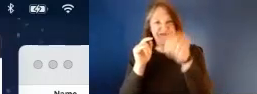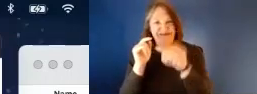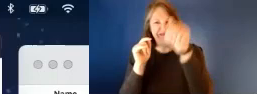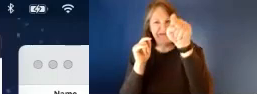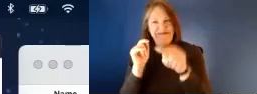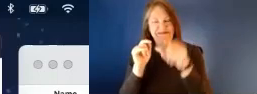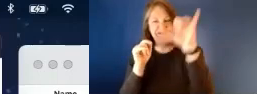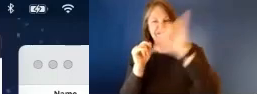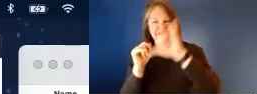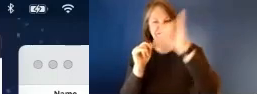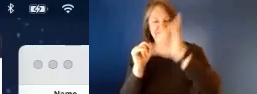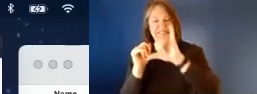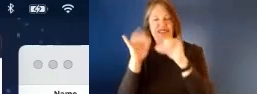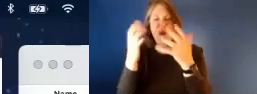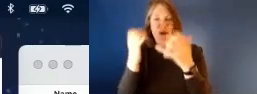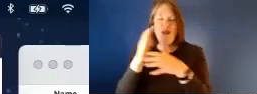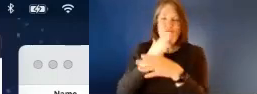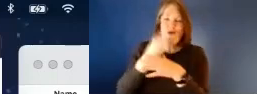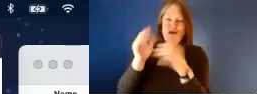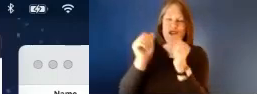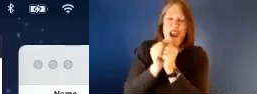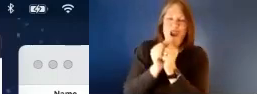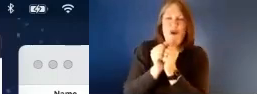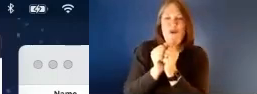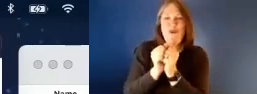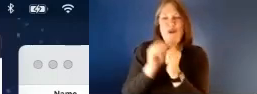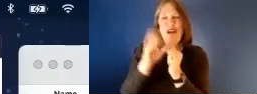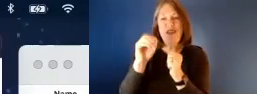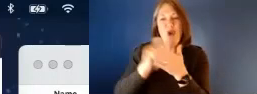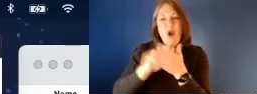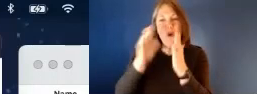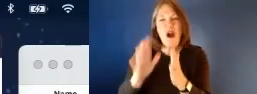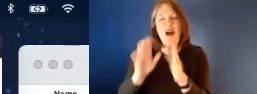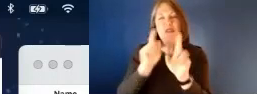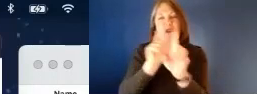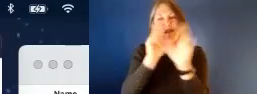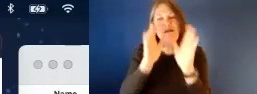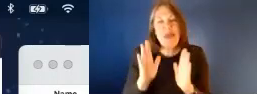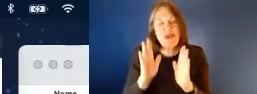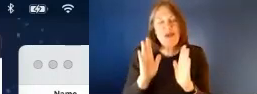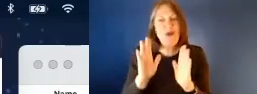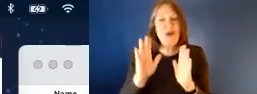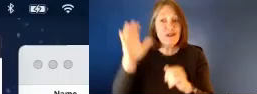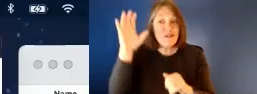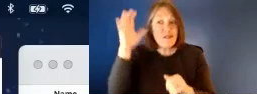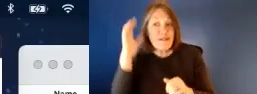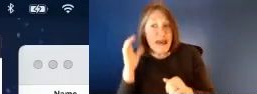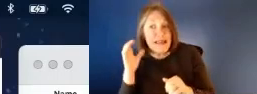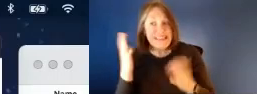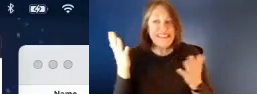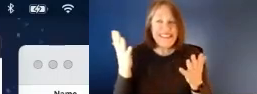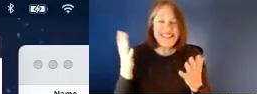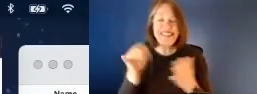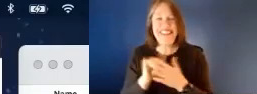share it with co-authors, with mentors, with cousins, that is the way to do it.